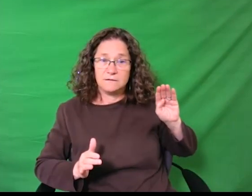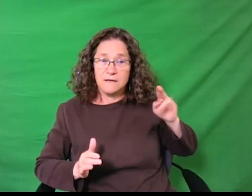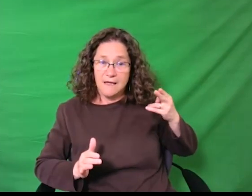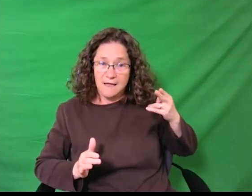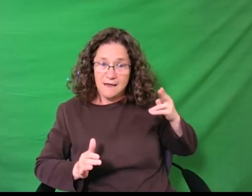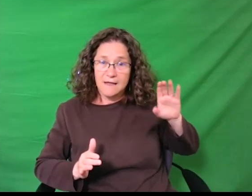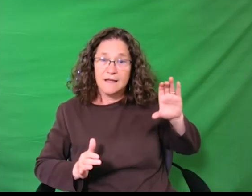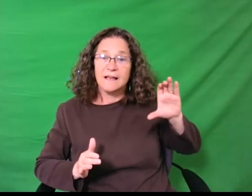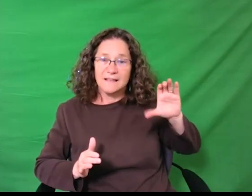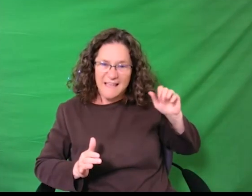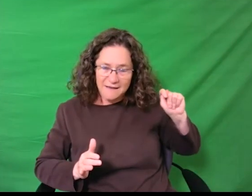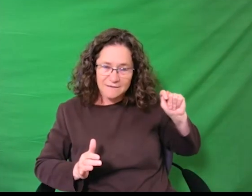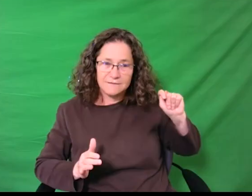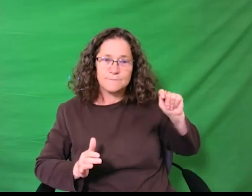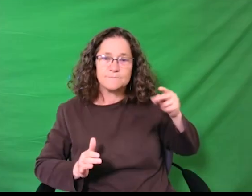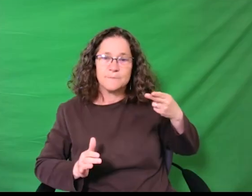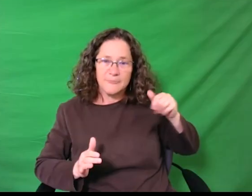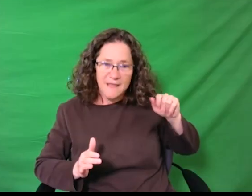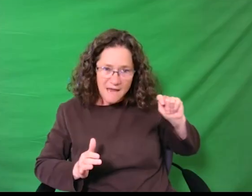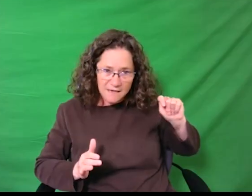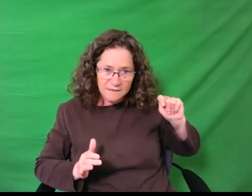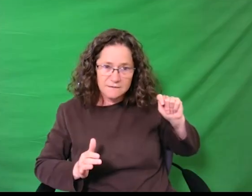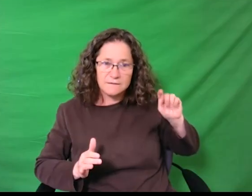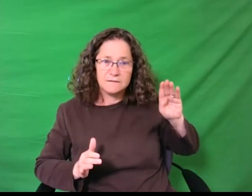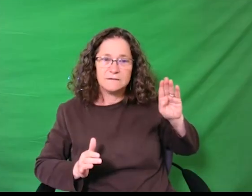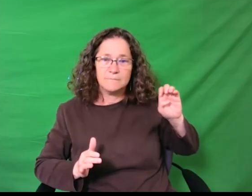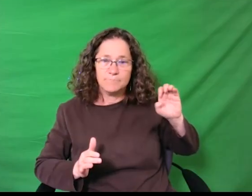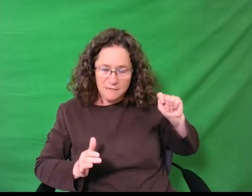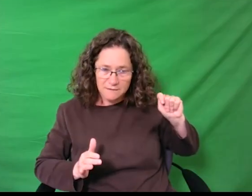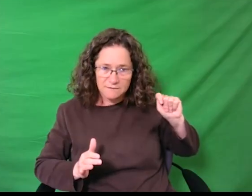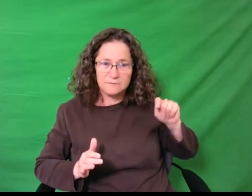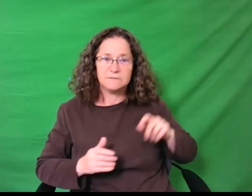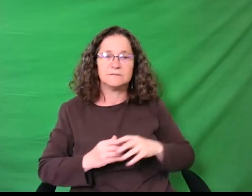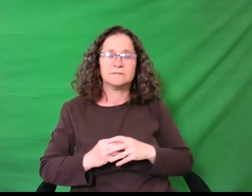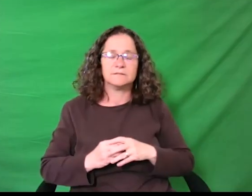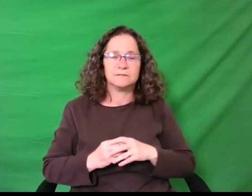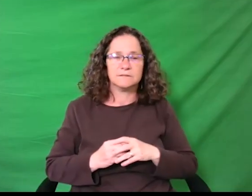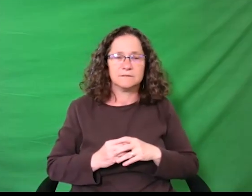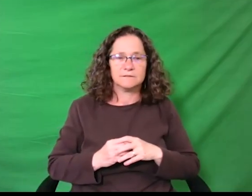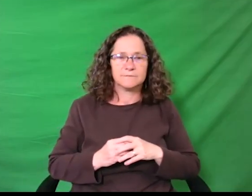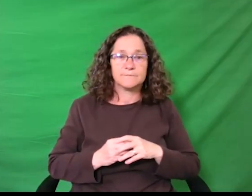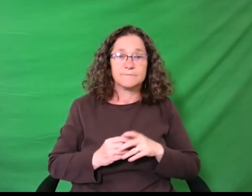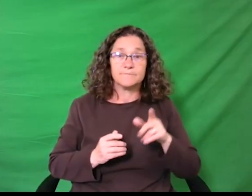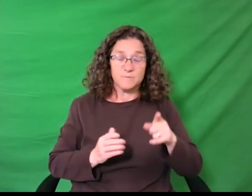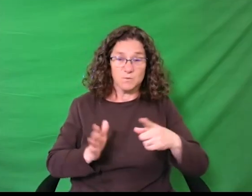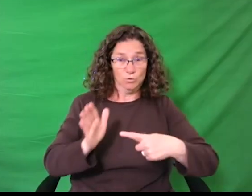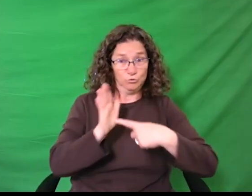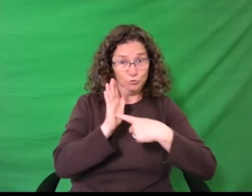Cat. Hat. Bat. Showing rhyme visually